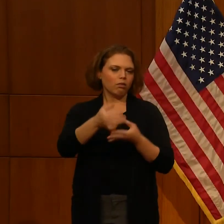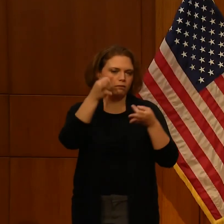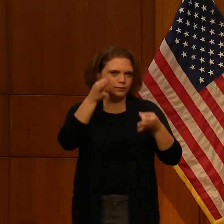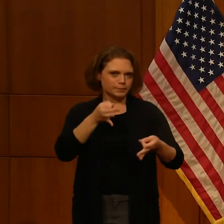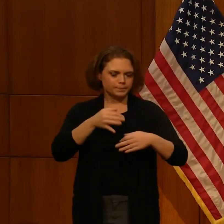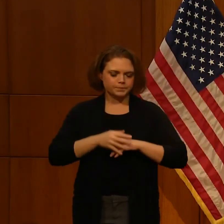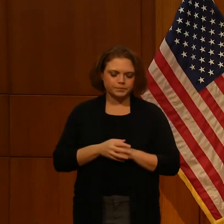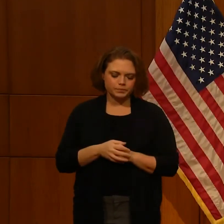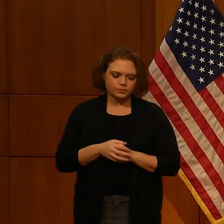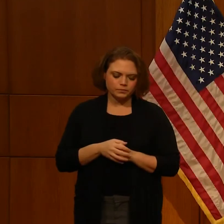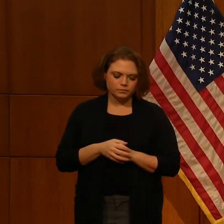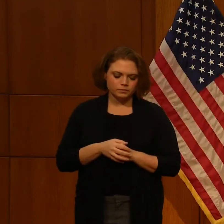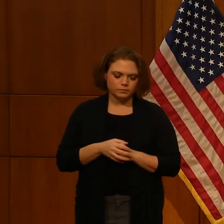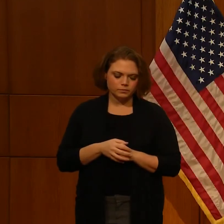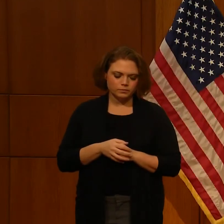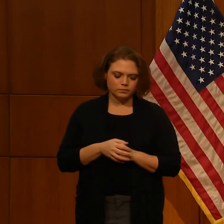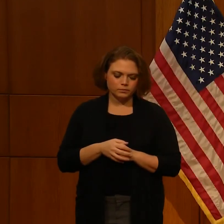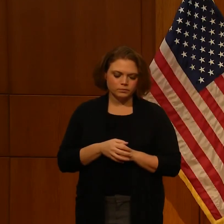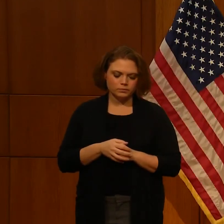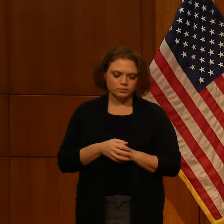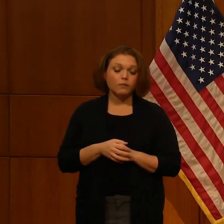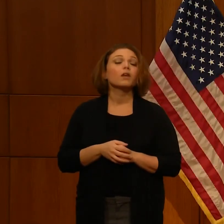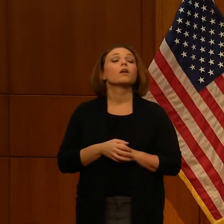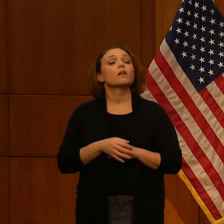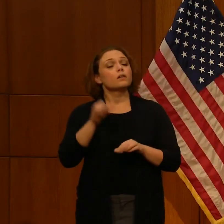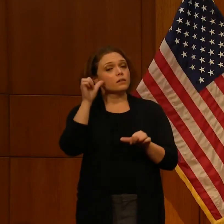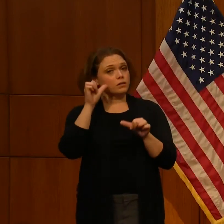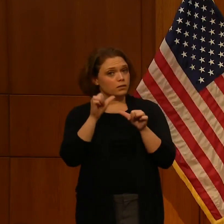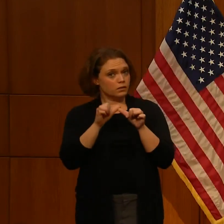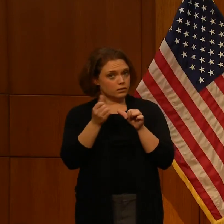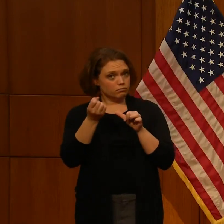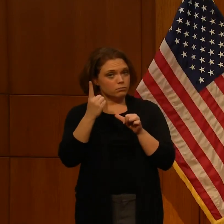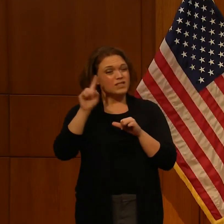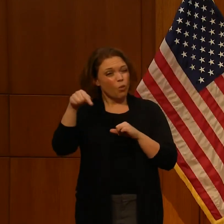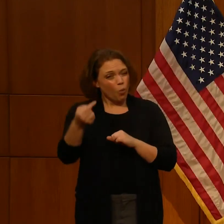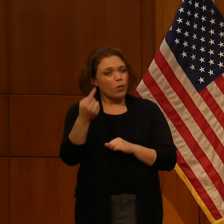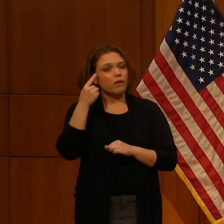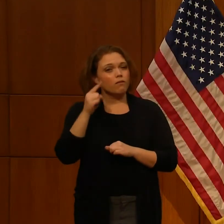AND THEY WILL GIVE YOU GUIDANCE. REMEMBER FOR NOW.